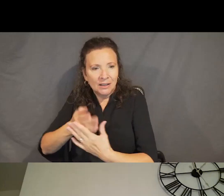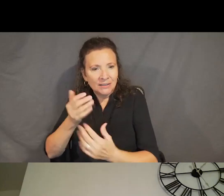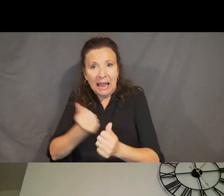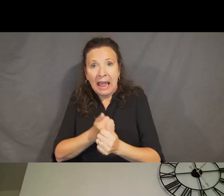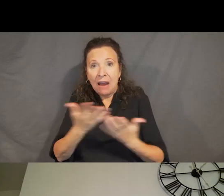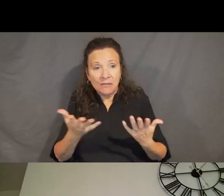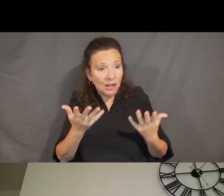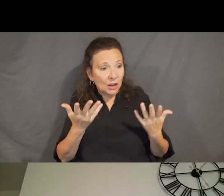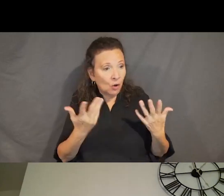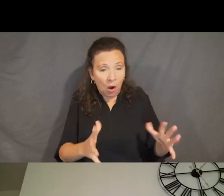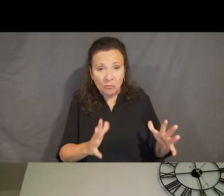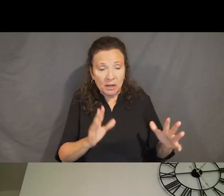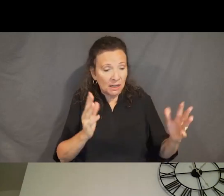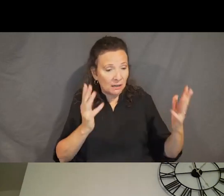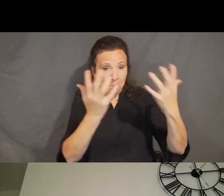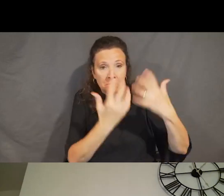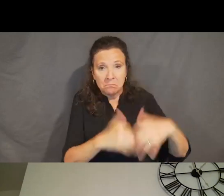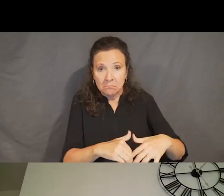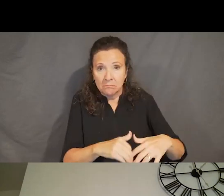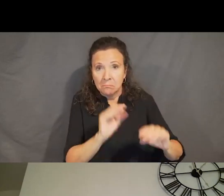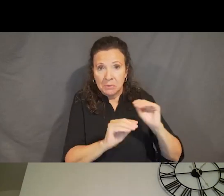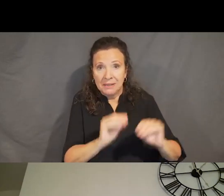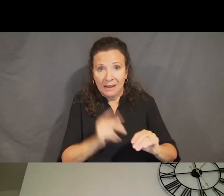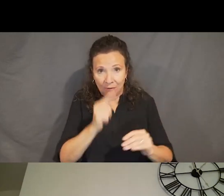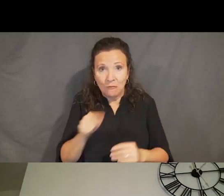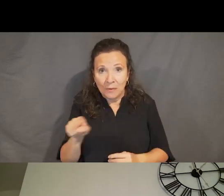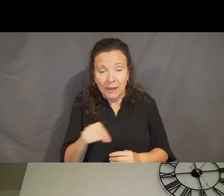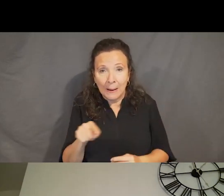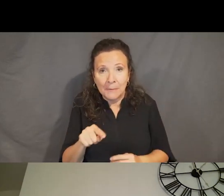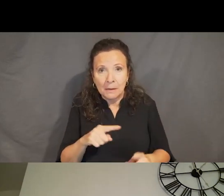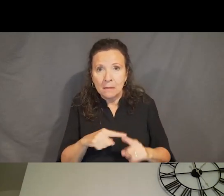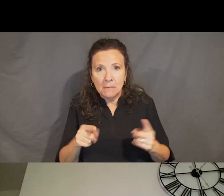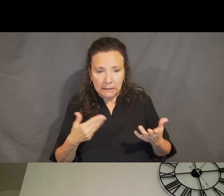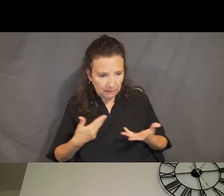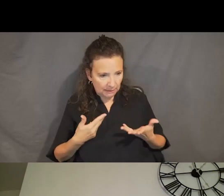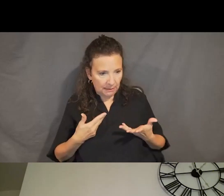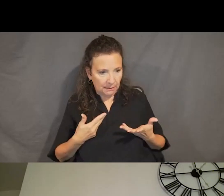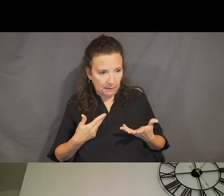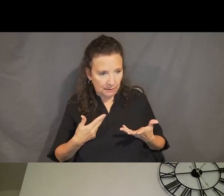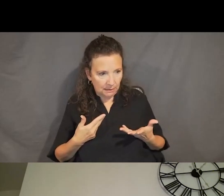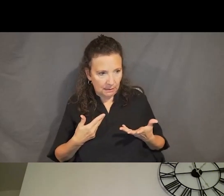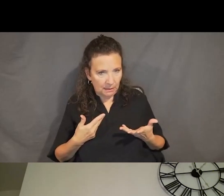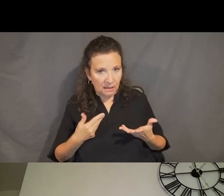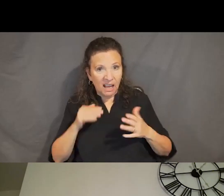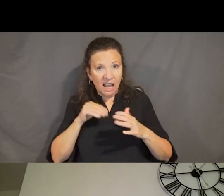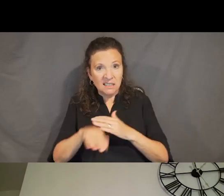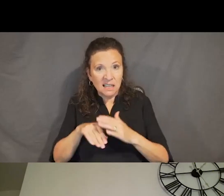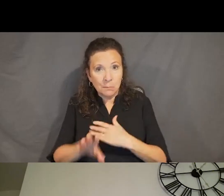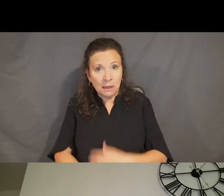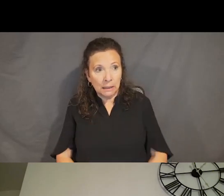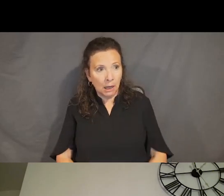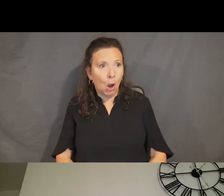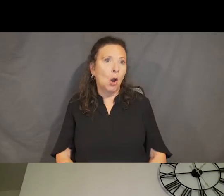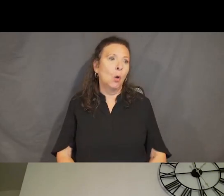together for them, but they haven't considered the accessibility requirements for the project.